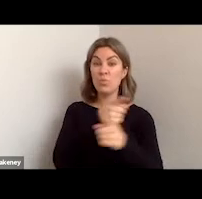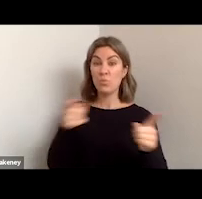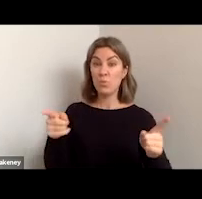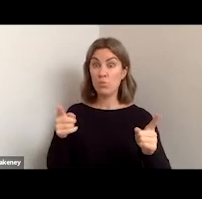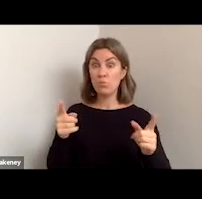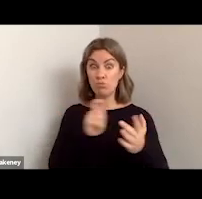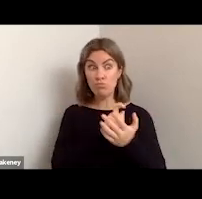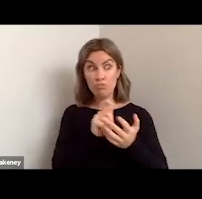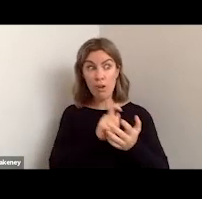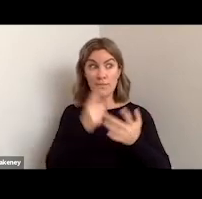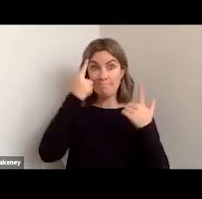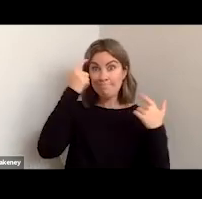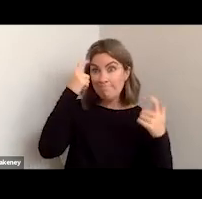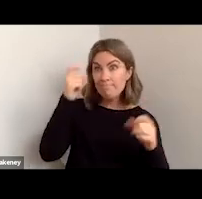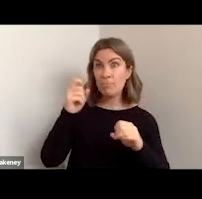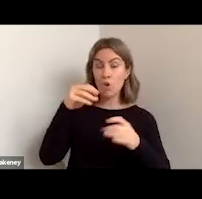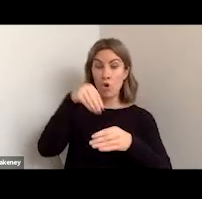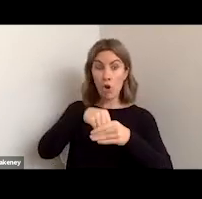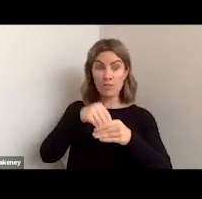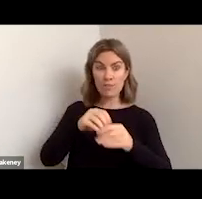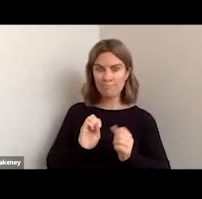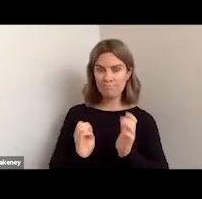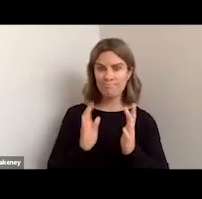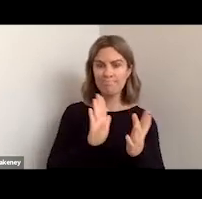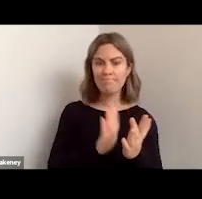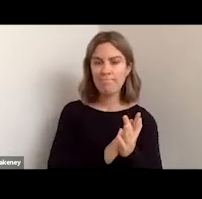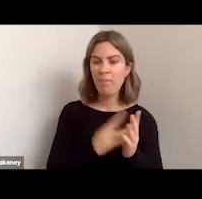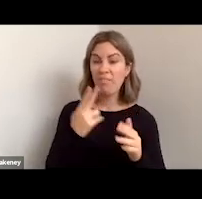if you're creating content for writers, publisherles, journalists,